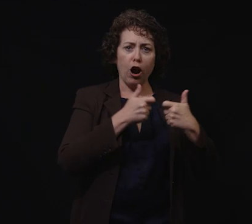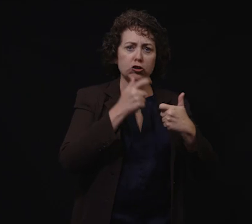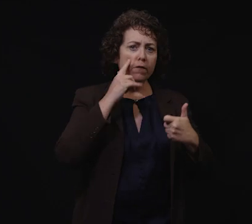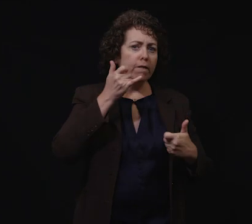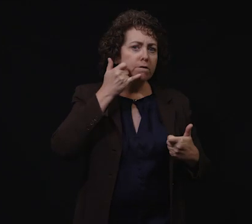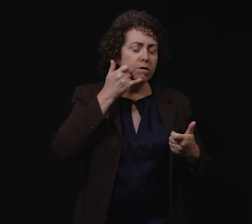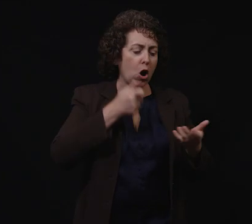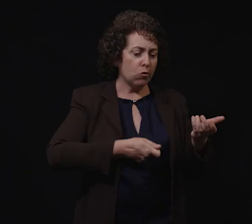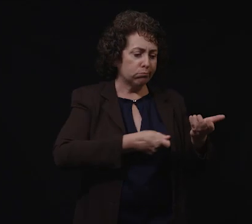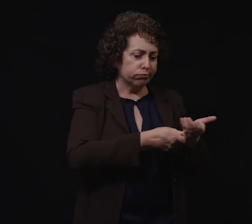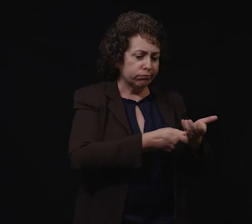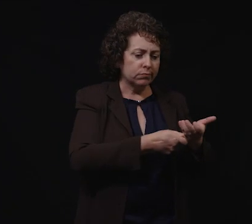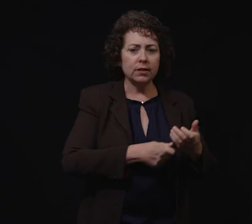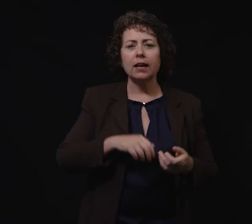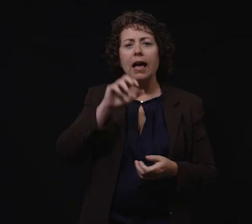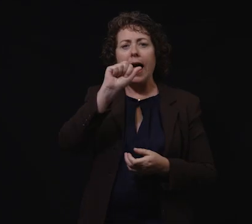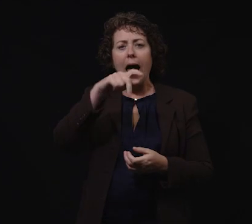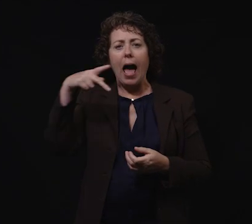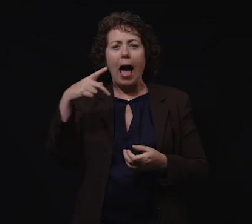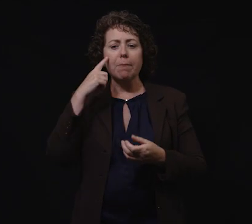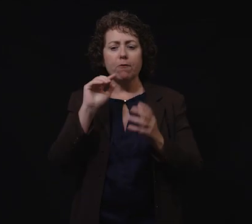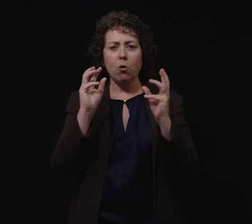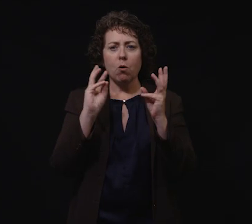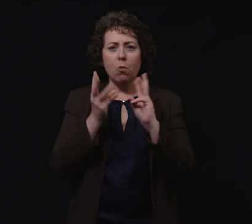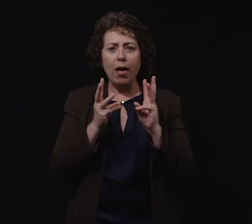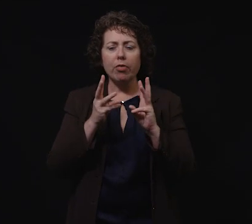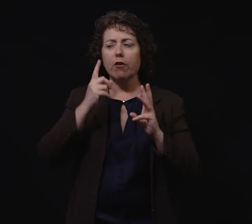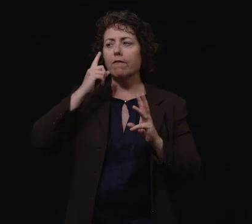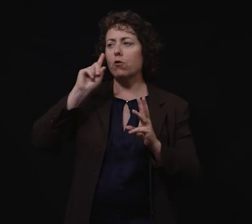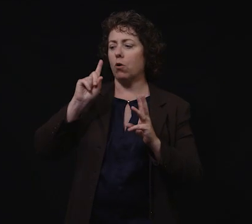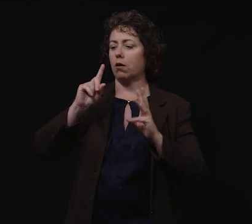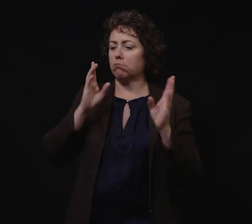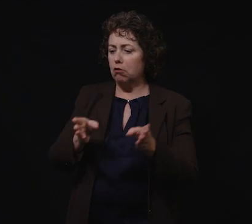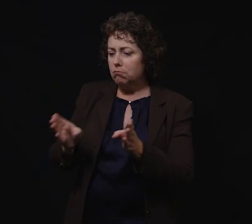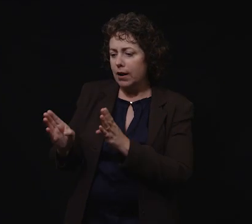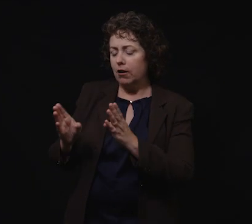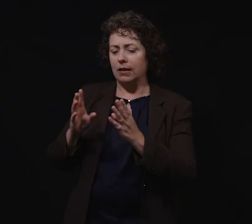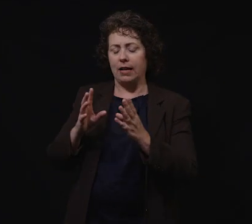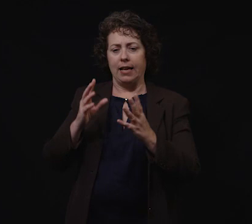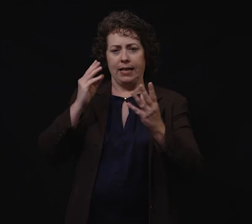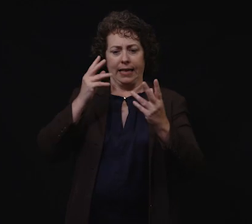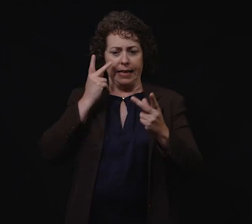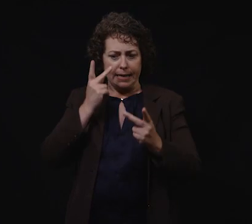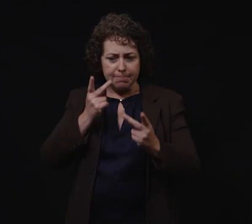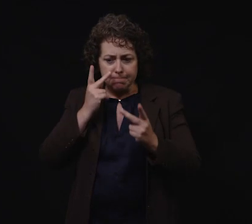Preparedness apps your weather apps make sure that you plan you stay informed. We have three one one